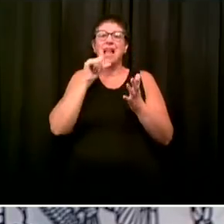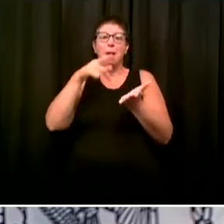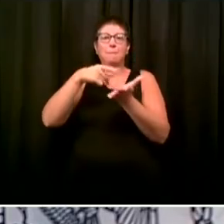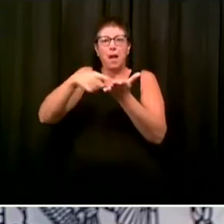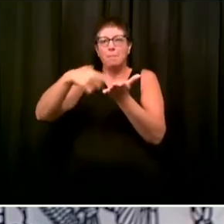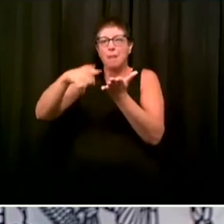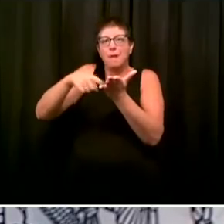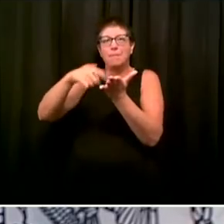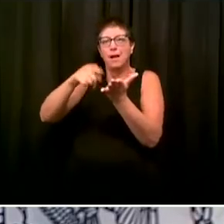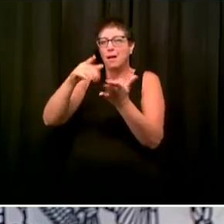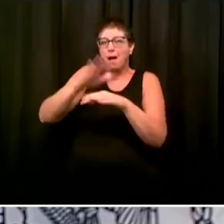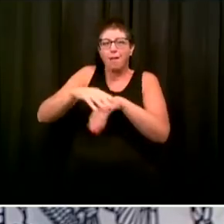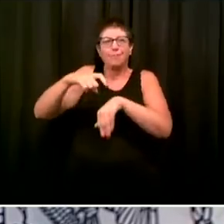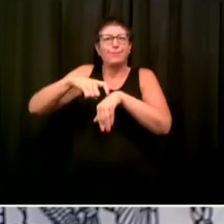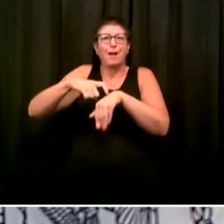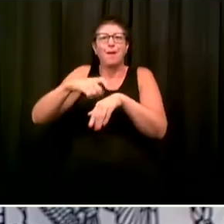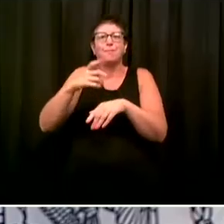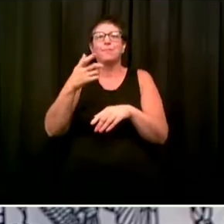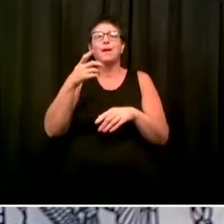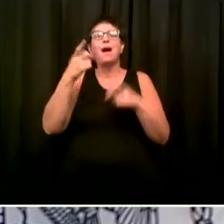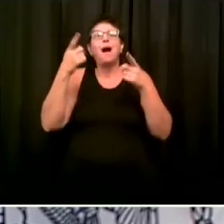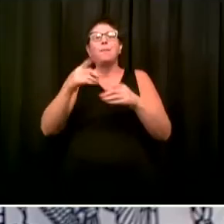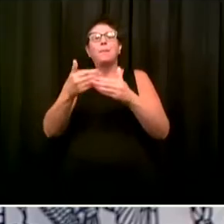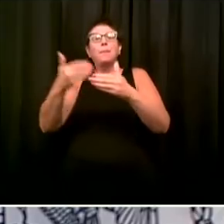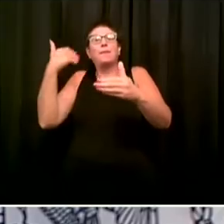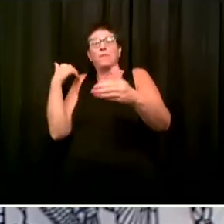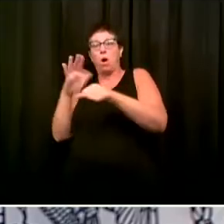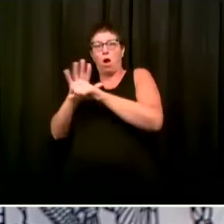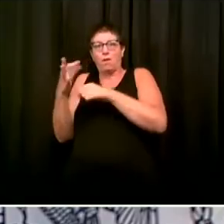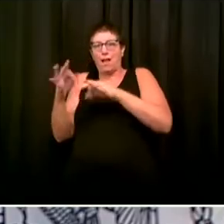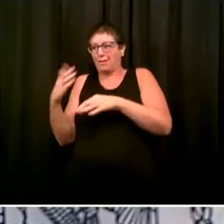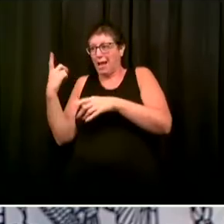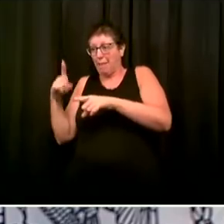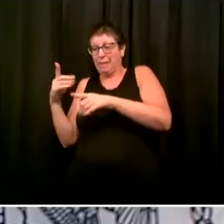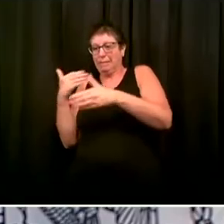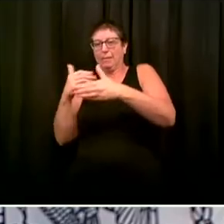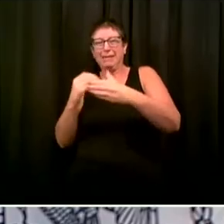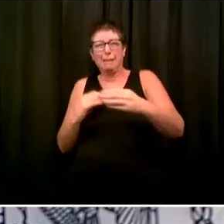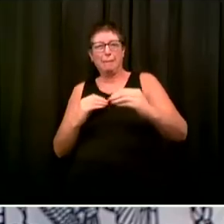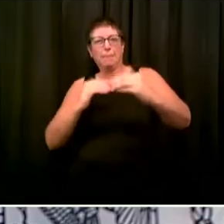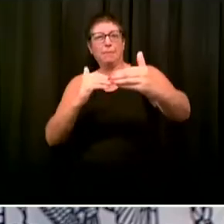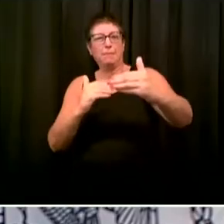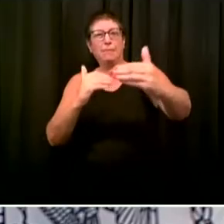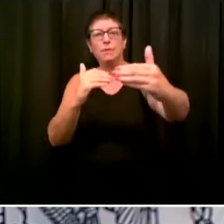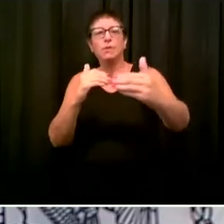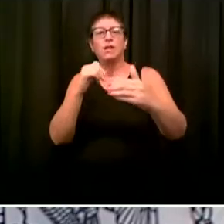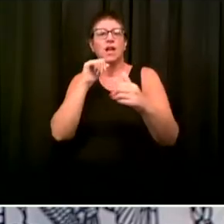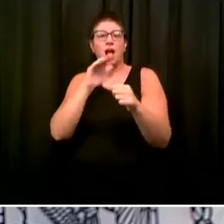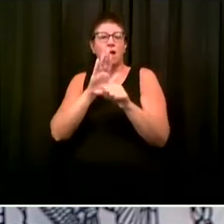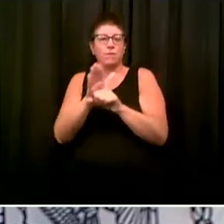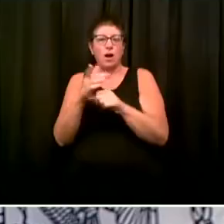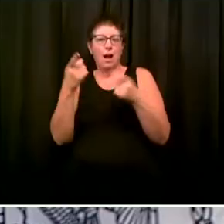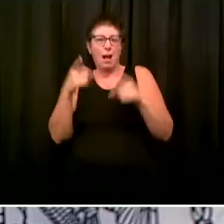PANDEMIC. THESE ARE NOT IN A SITUATION CAUSED BY